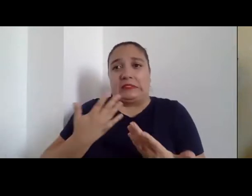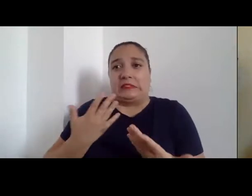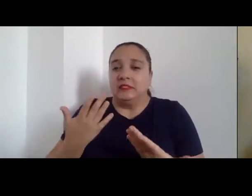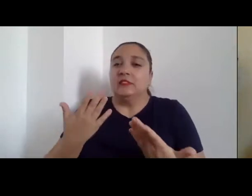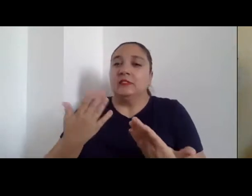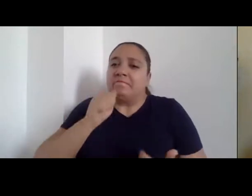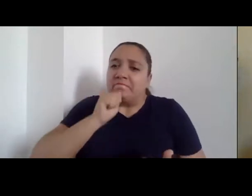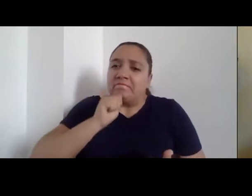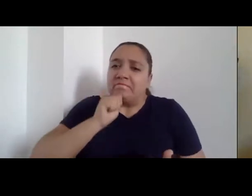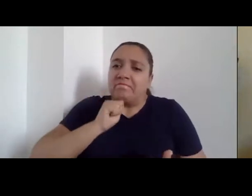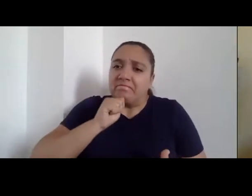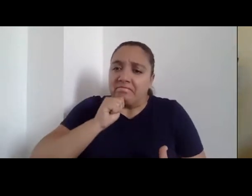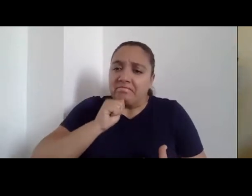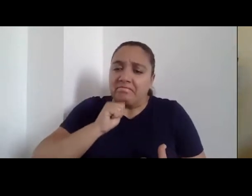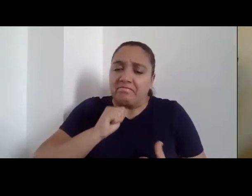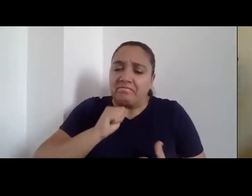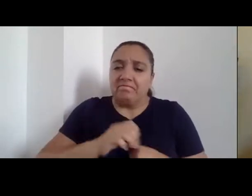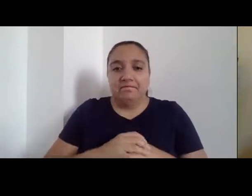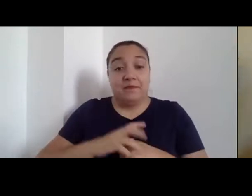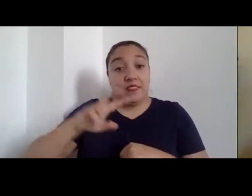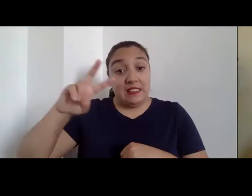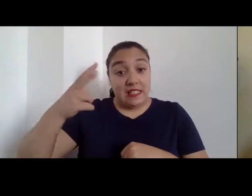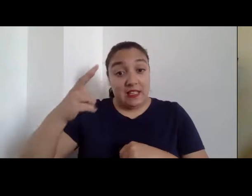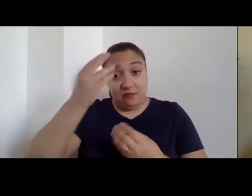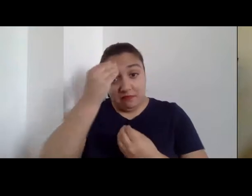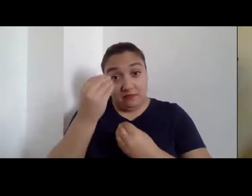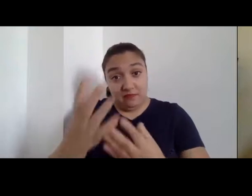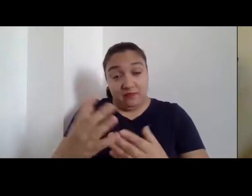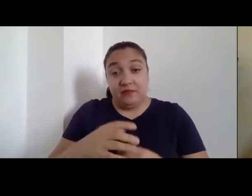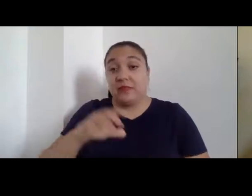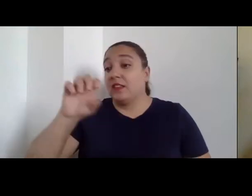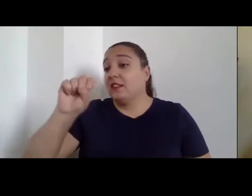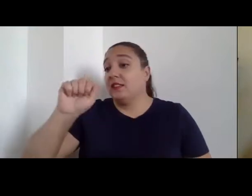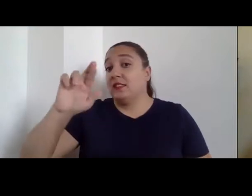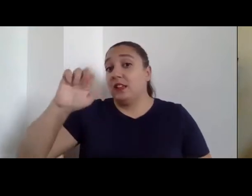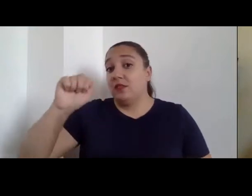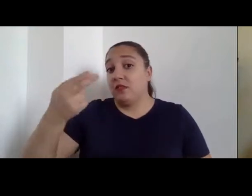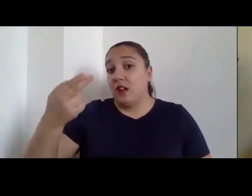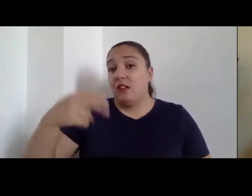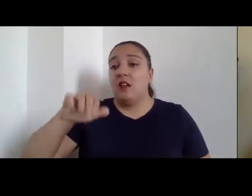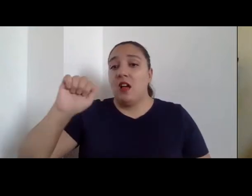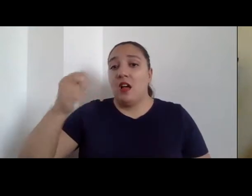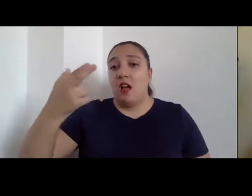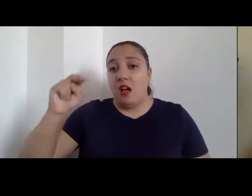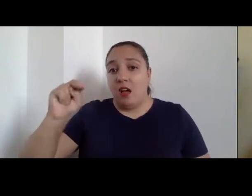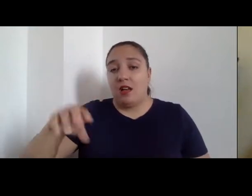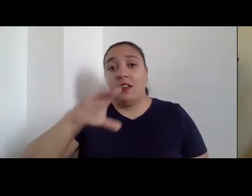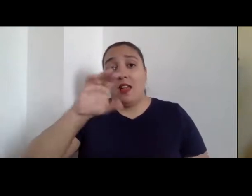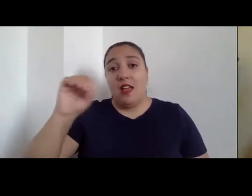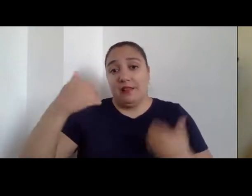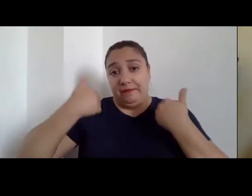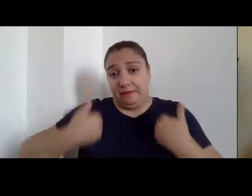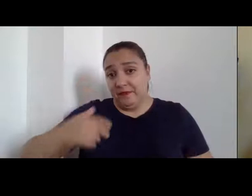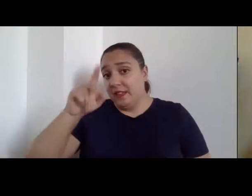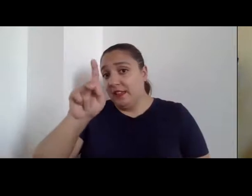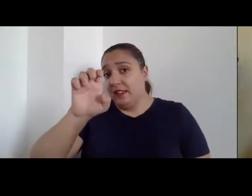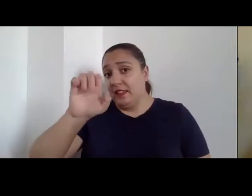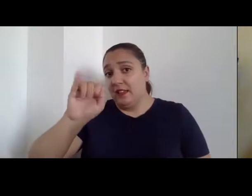Second, ASL interpretation by Sara Ahn and Keimi Malave, as well as closed captioning